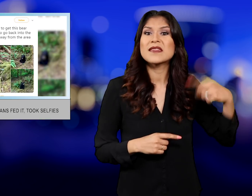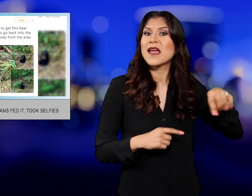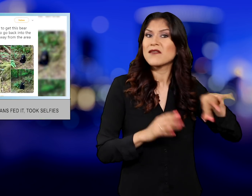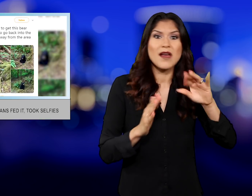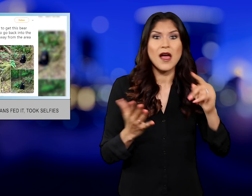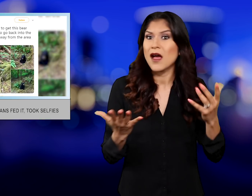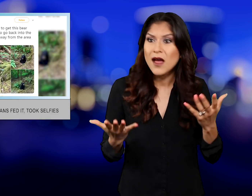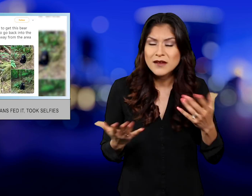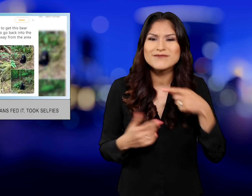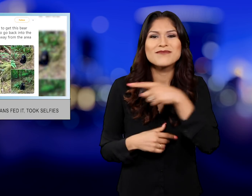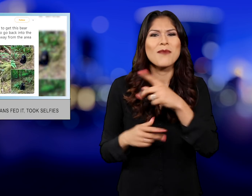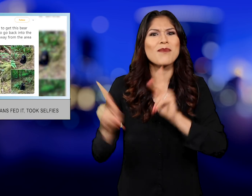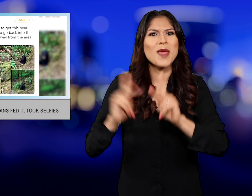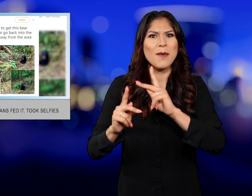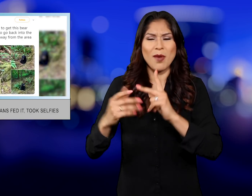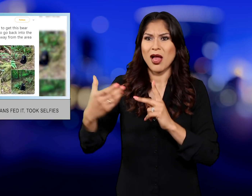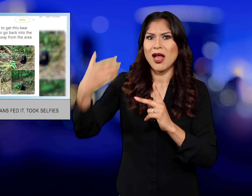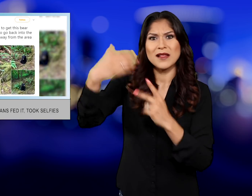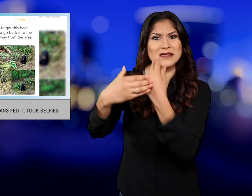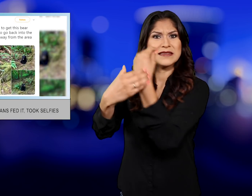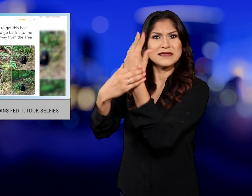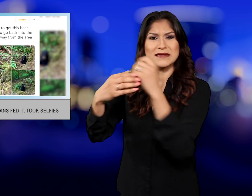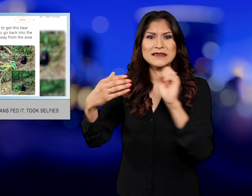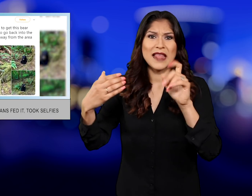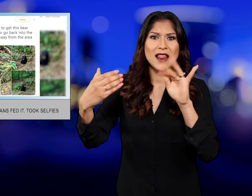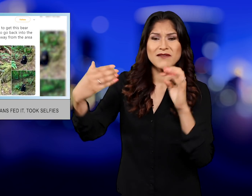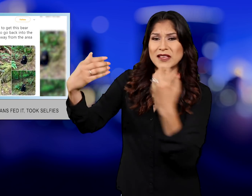They warned the public not to feed it and to avoid the animal after they found selfies